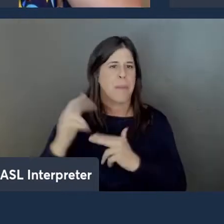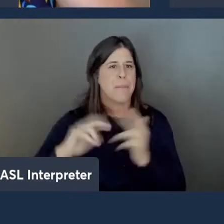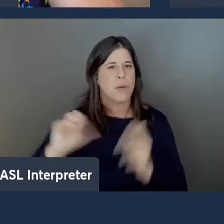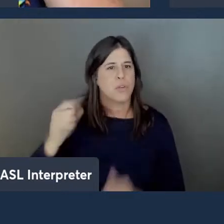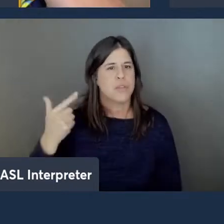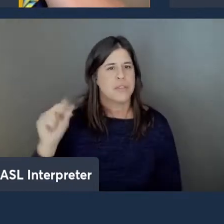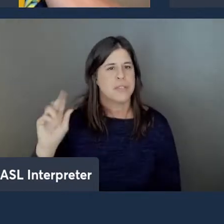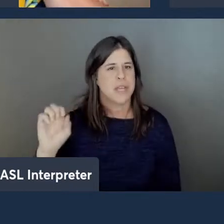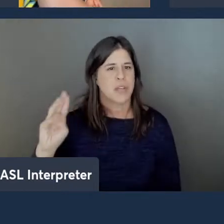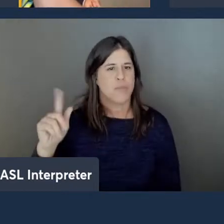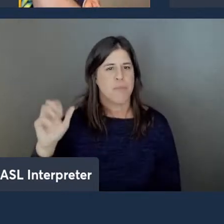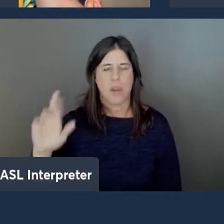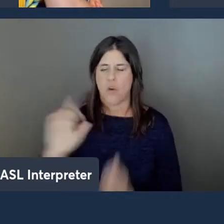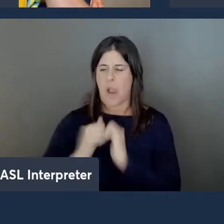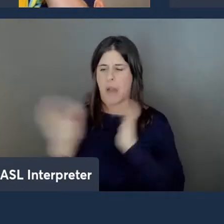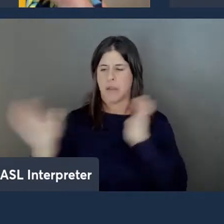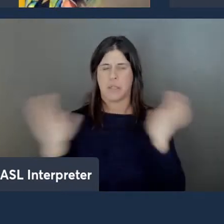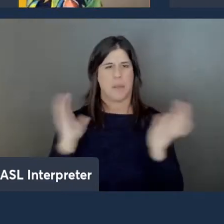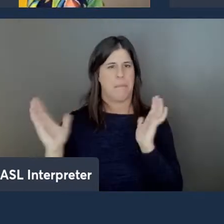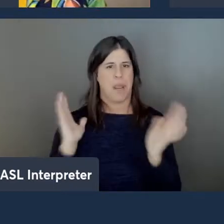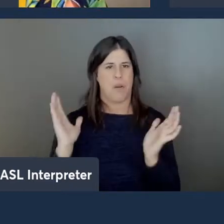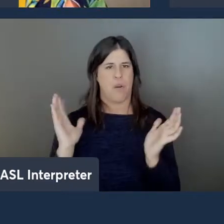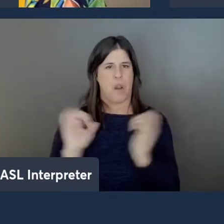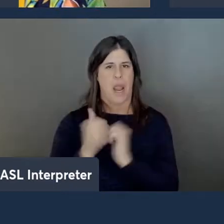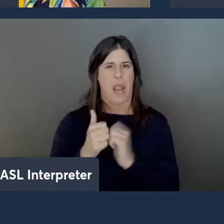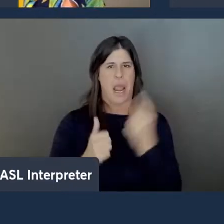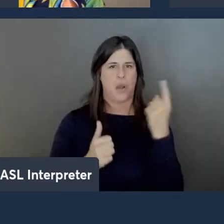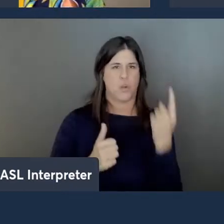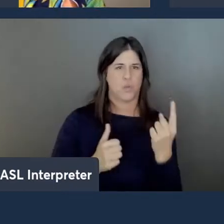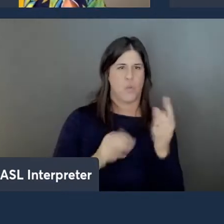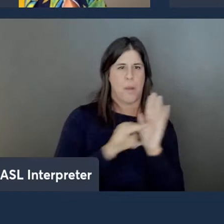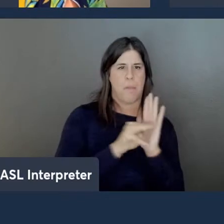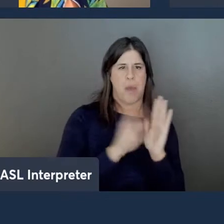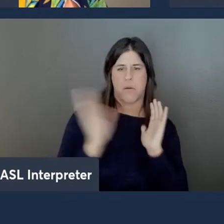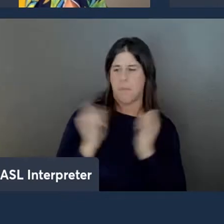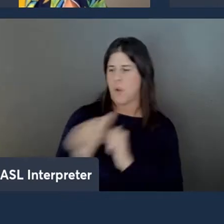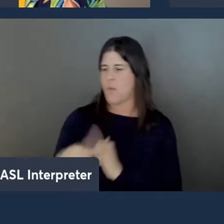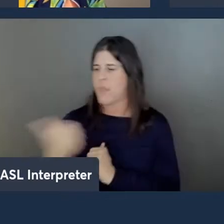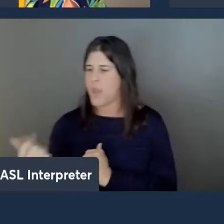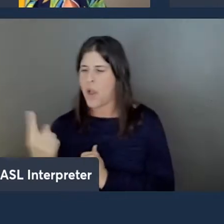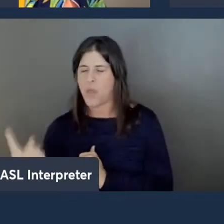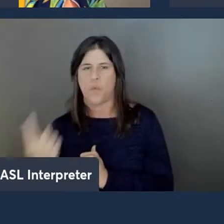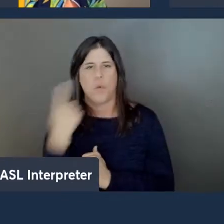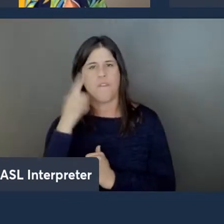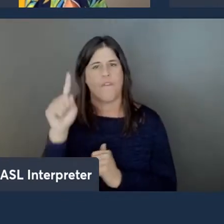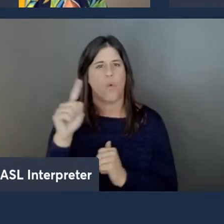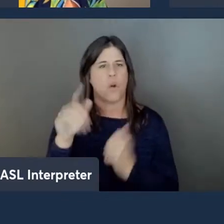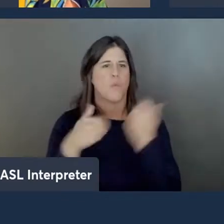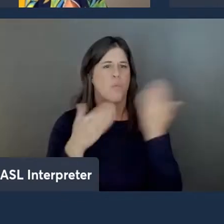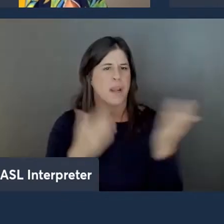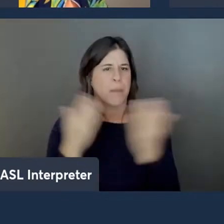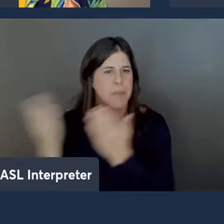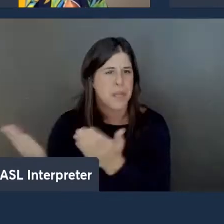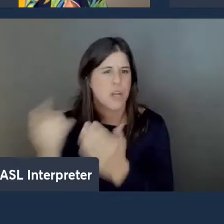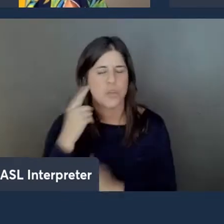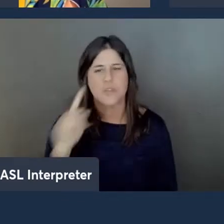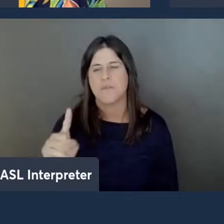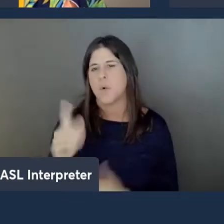How does one model compare with the other, for example, in the area of recommendations for new products,